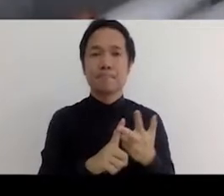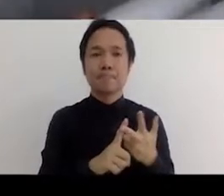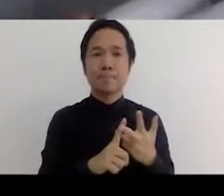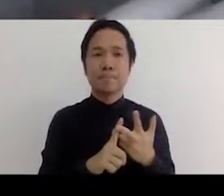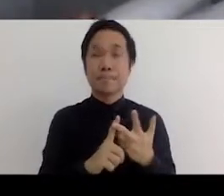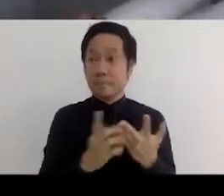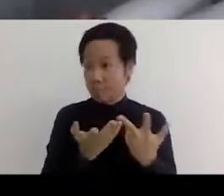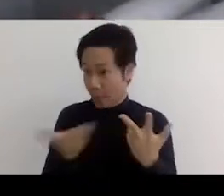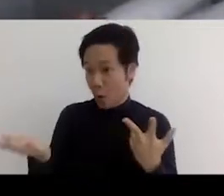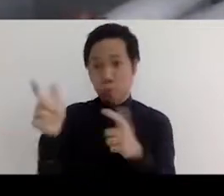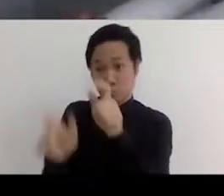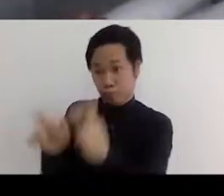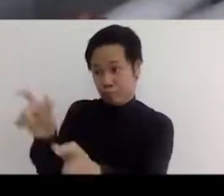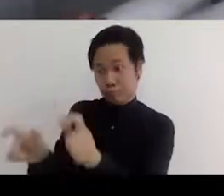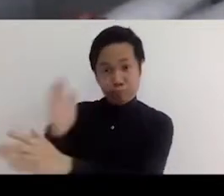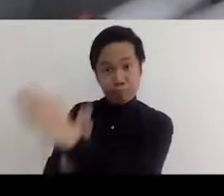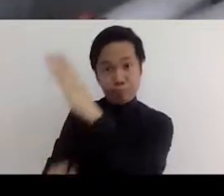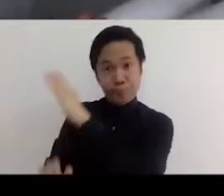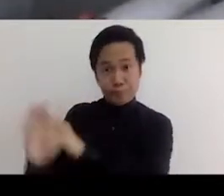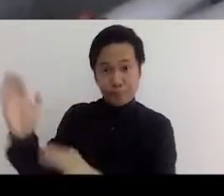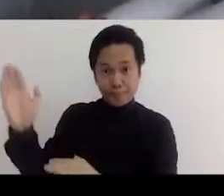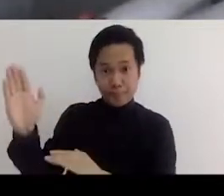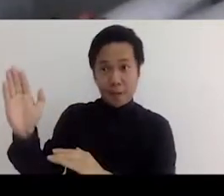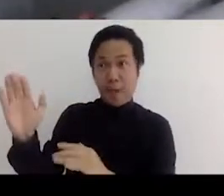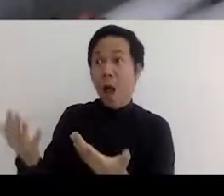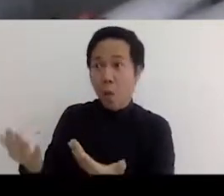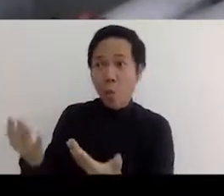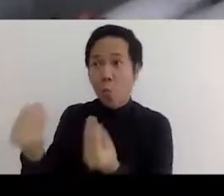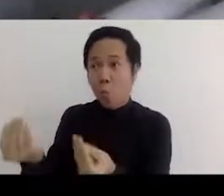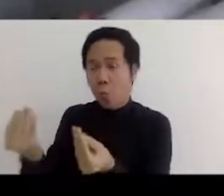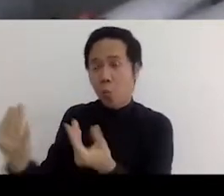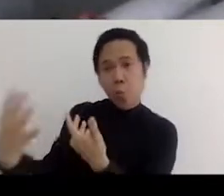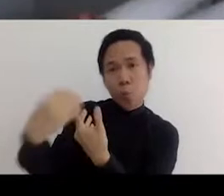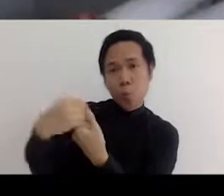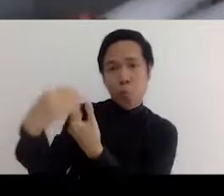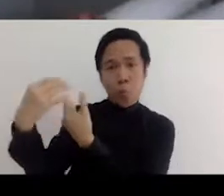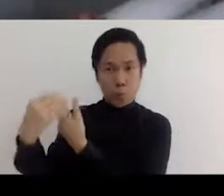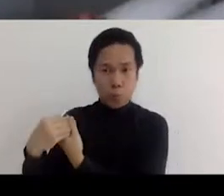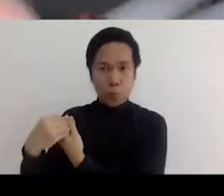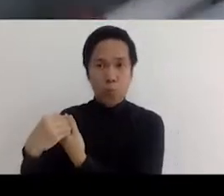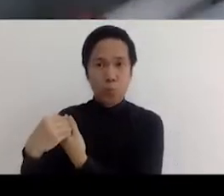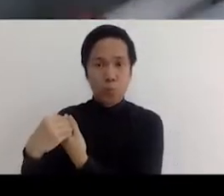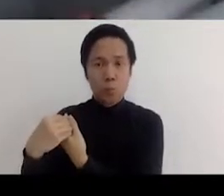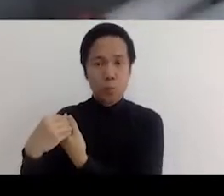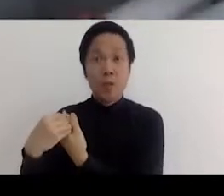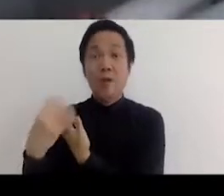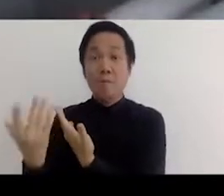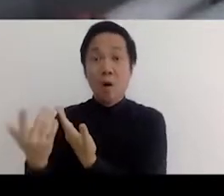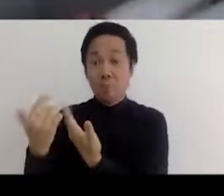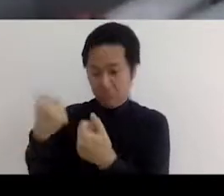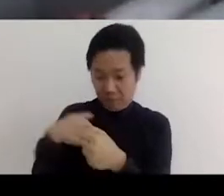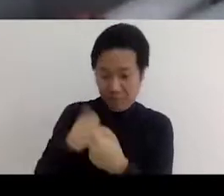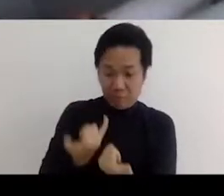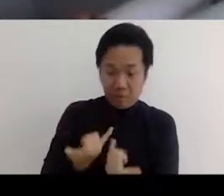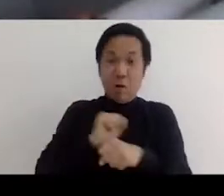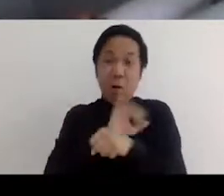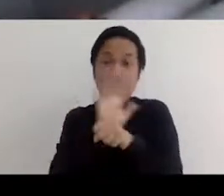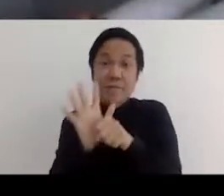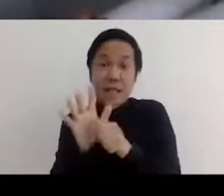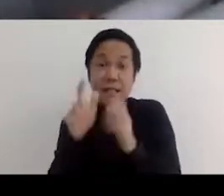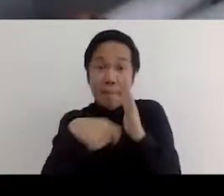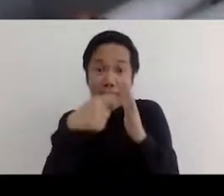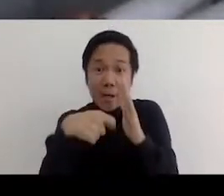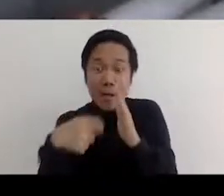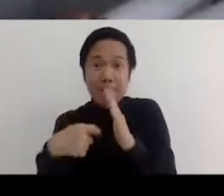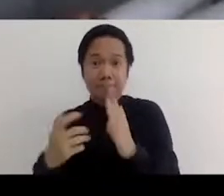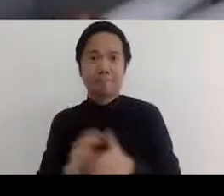So I think it’s really an opportunity to have a system-wide view of what is going on